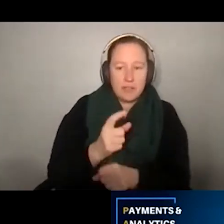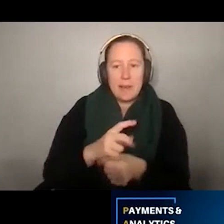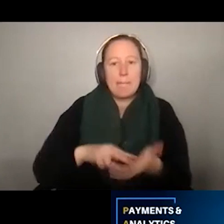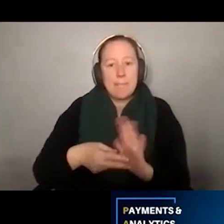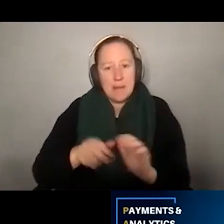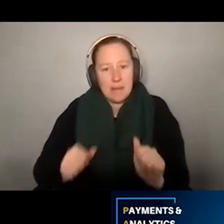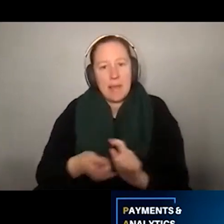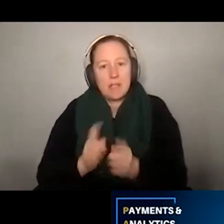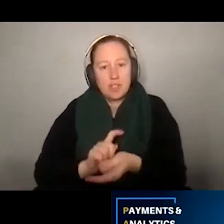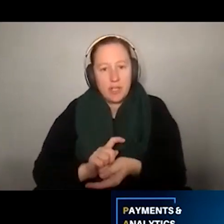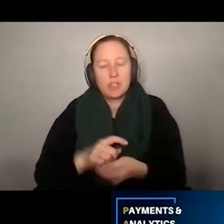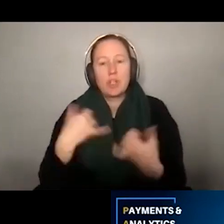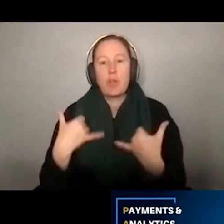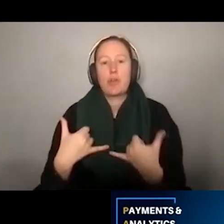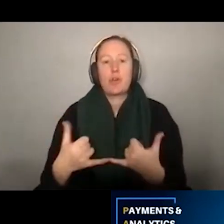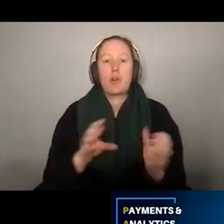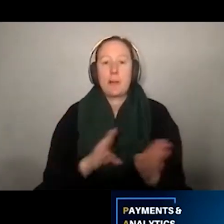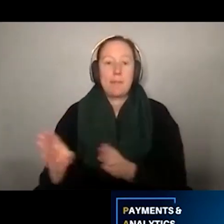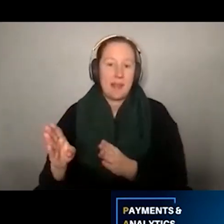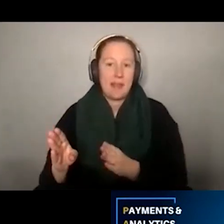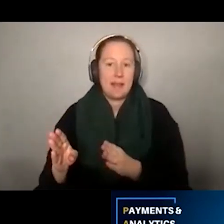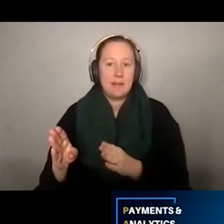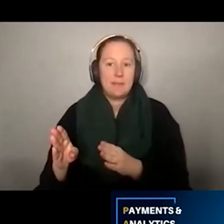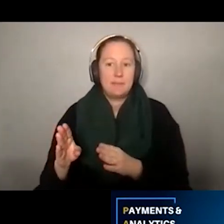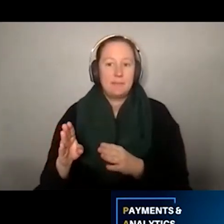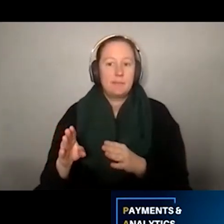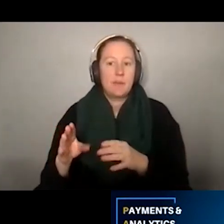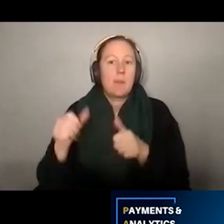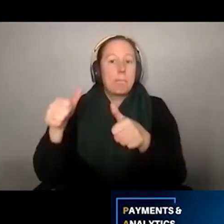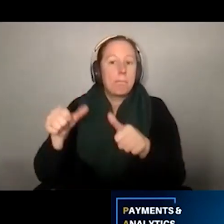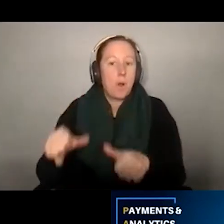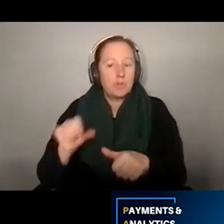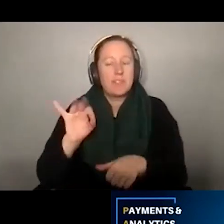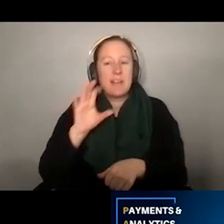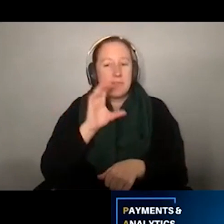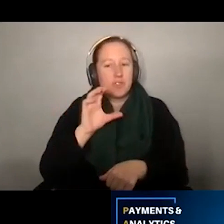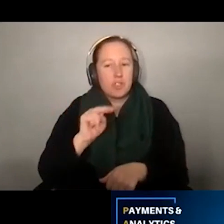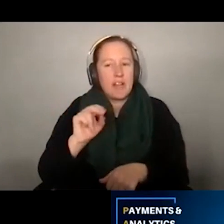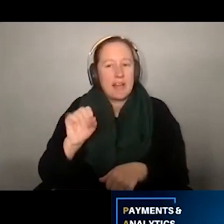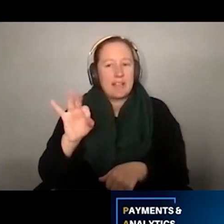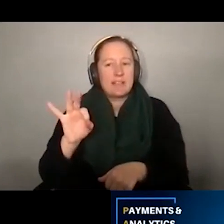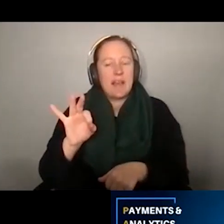but the current plan is posted if you search on our NSF website for plan for operations